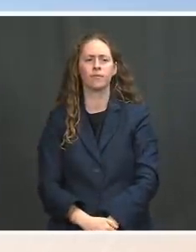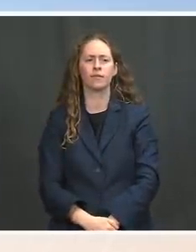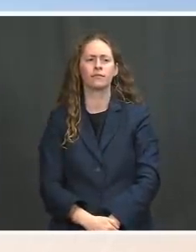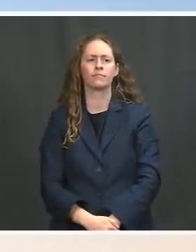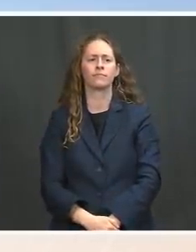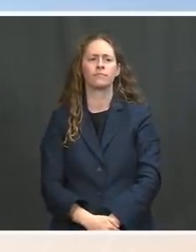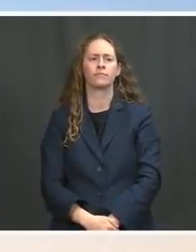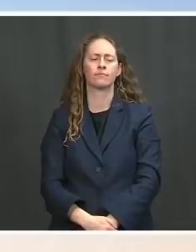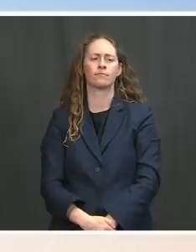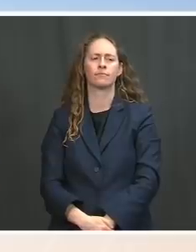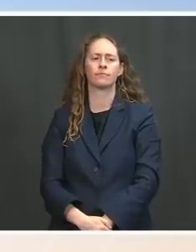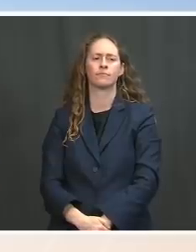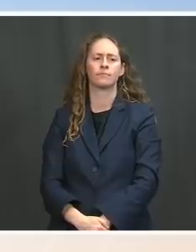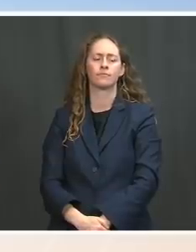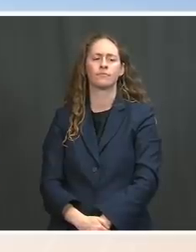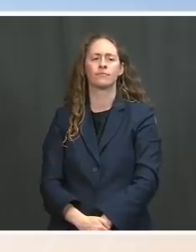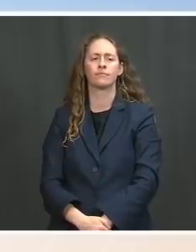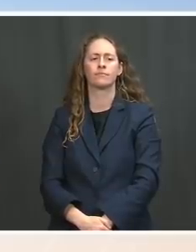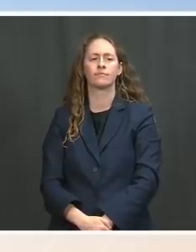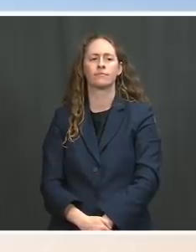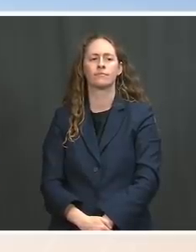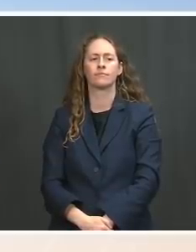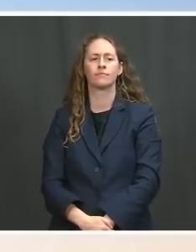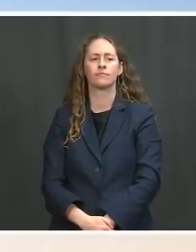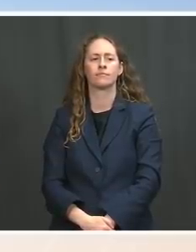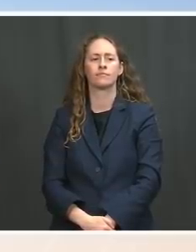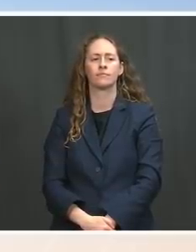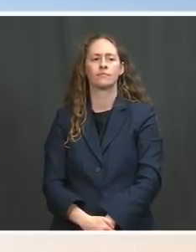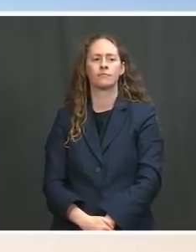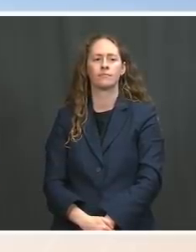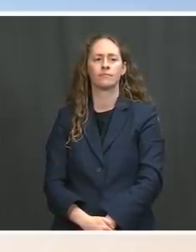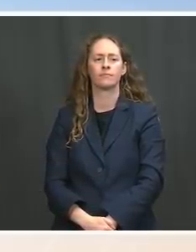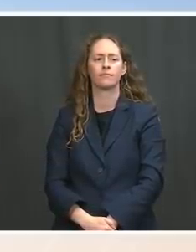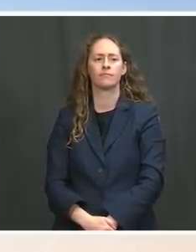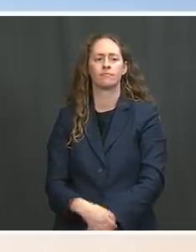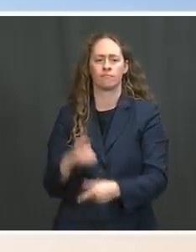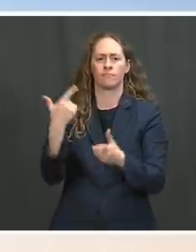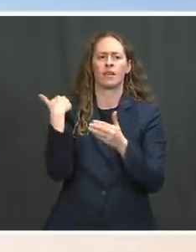to address shortages. After careful evaluation, EPA and DOE concluded